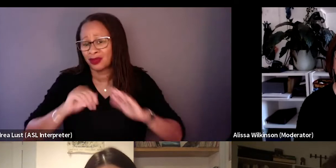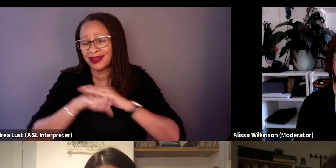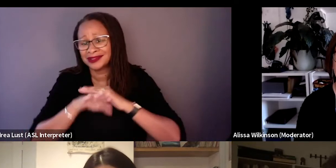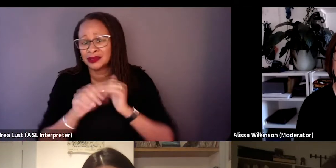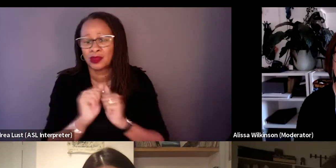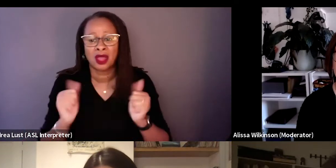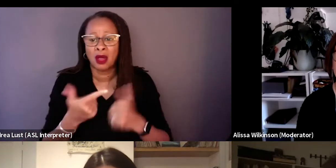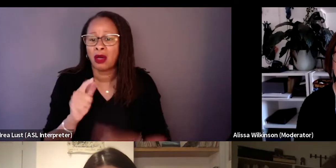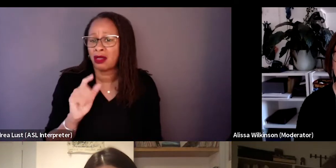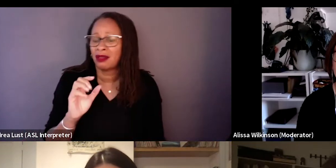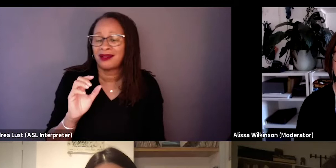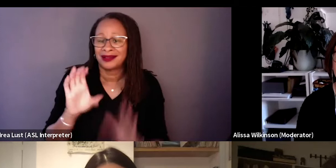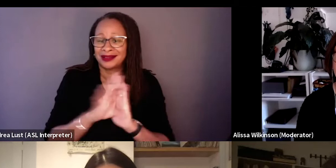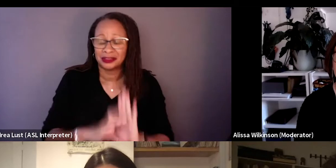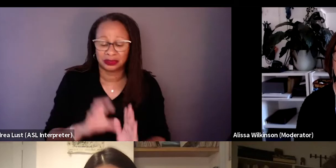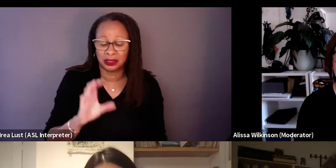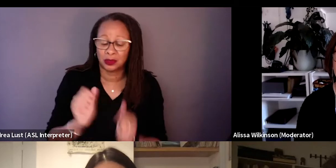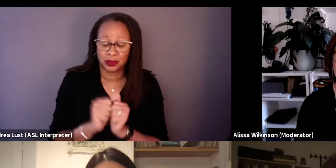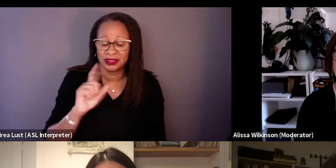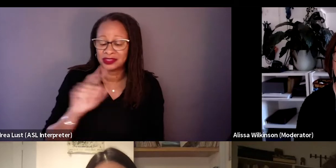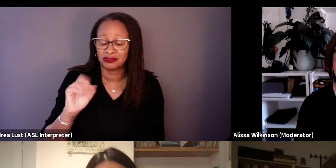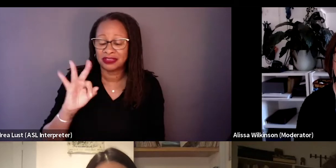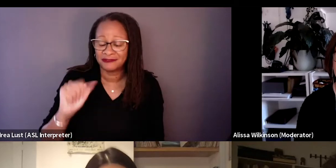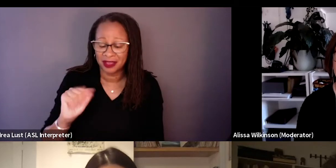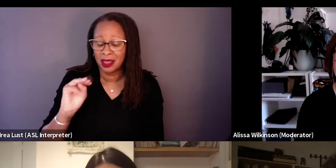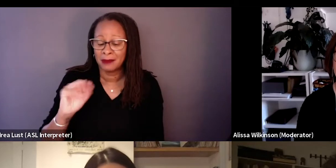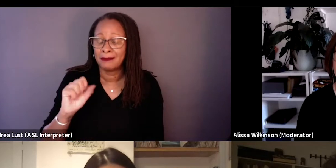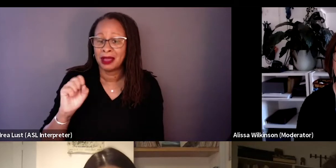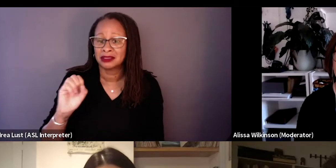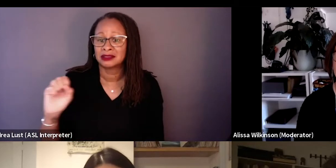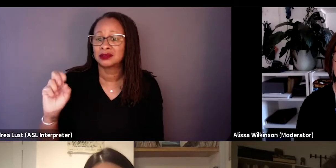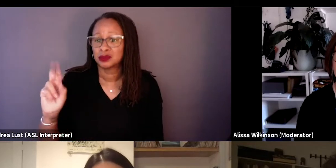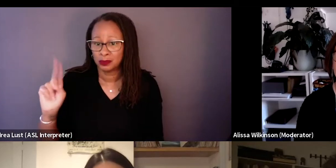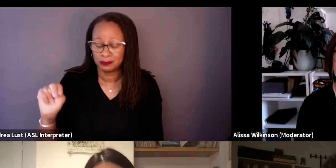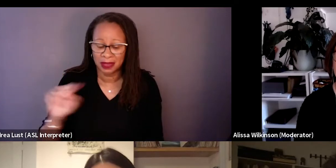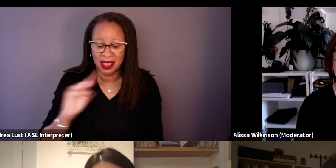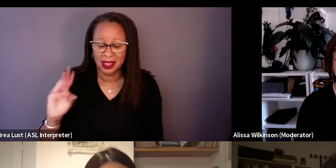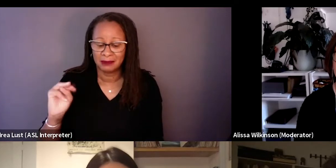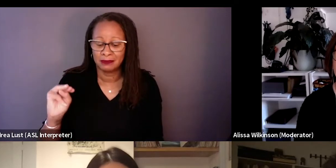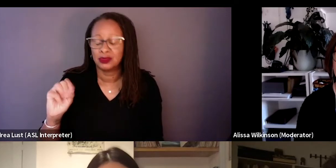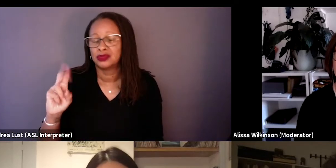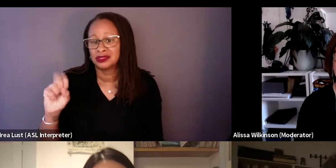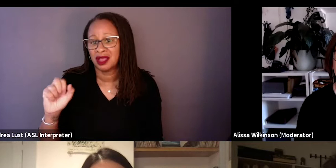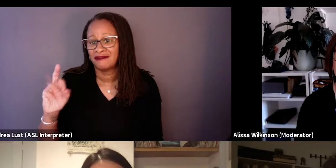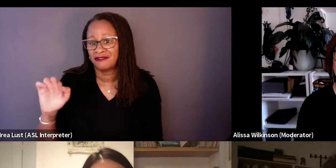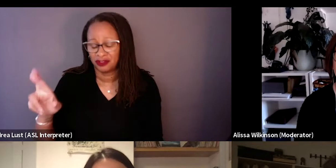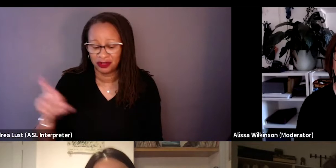with Musafa, with Zarifa, with Masun, and other characters, especially Zarifa's mom.